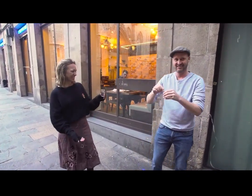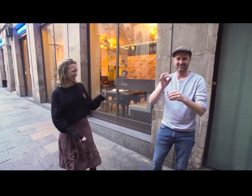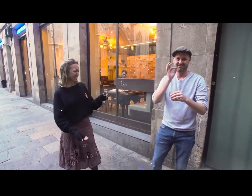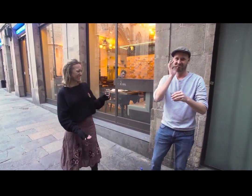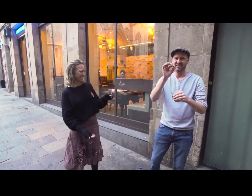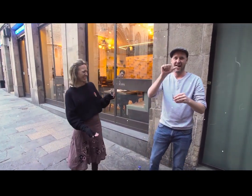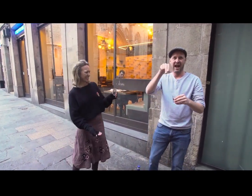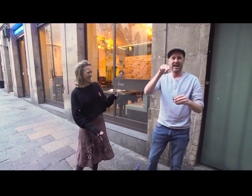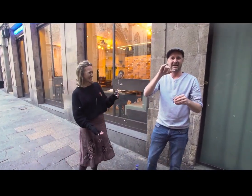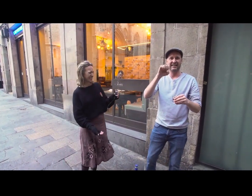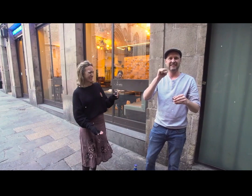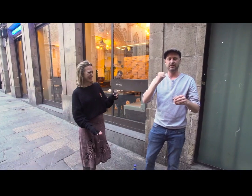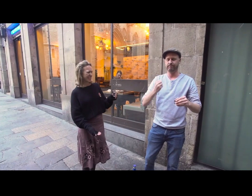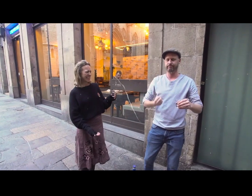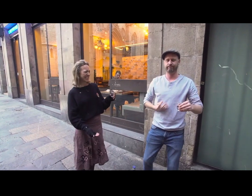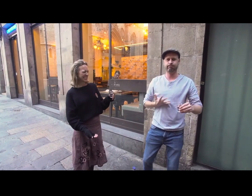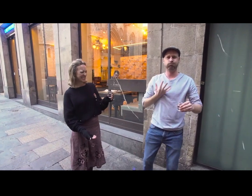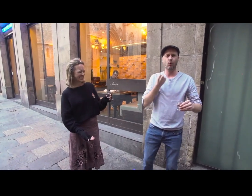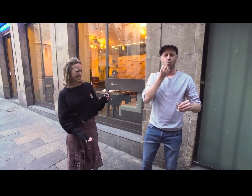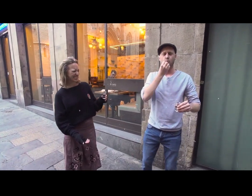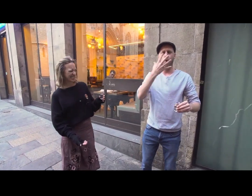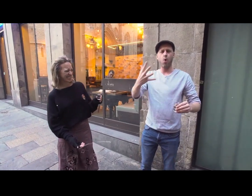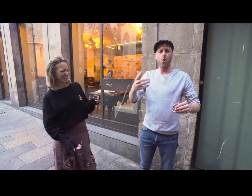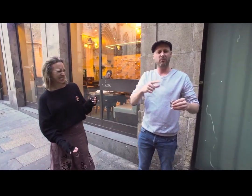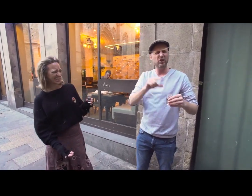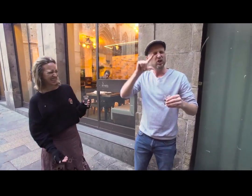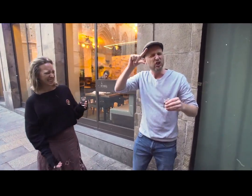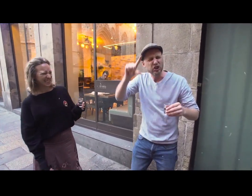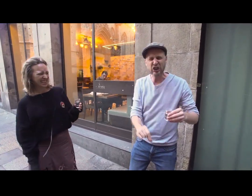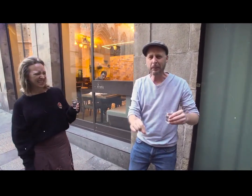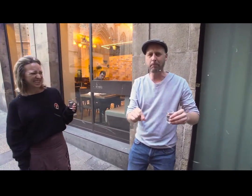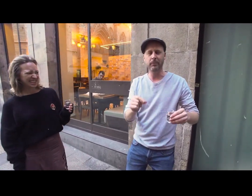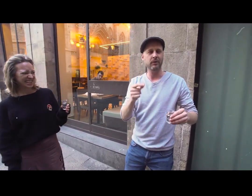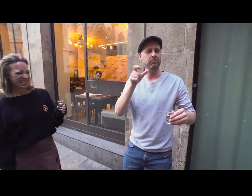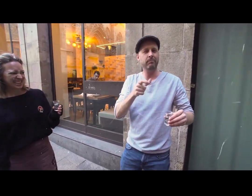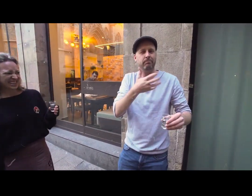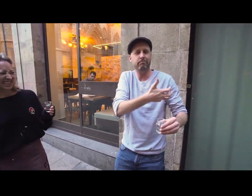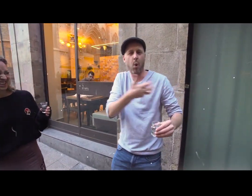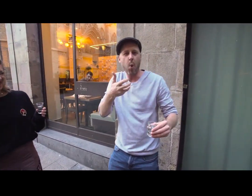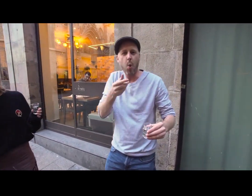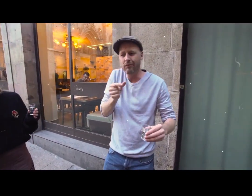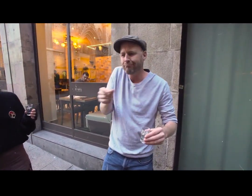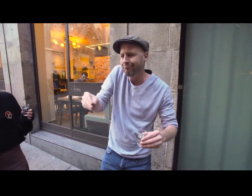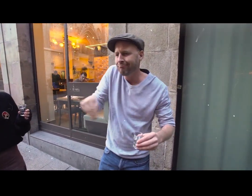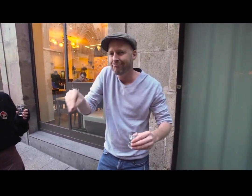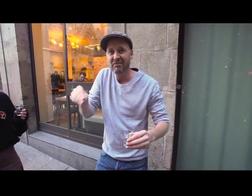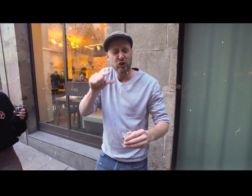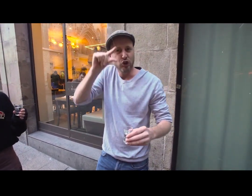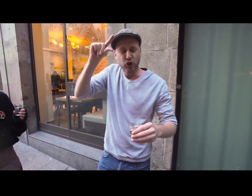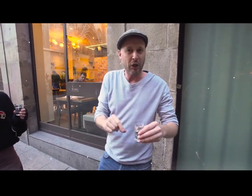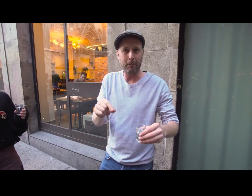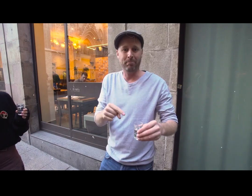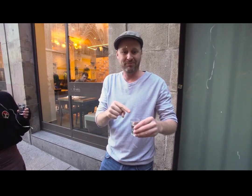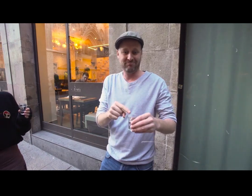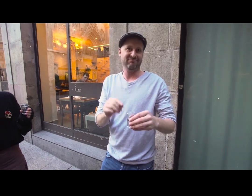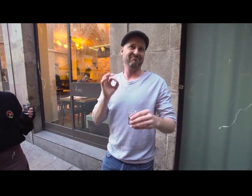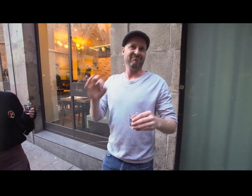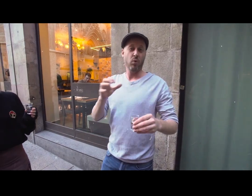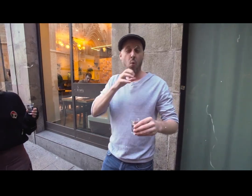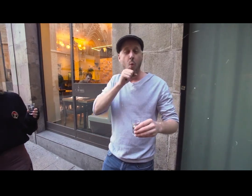It was a drink called "anisadeta", with watered- down anis It wasn't too nice but oh so cheap! So the poor port workers loved it!